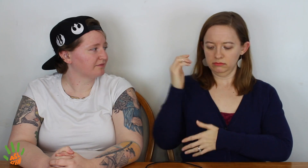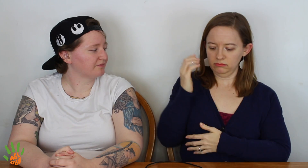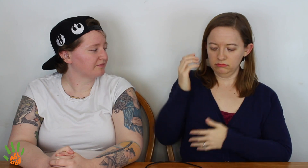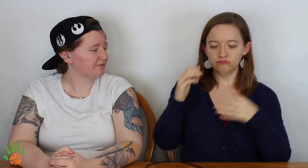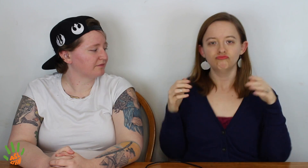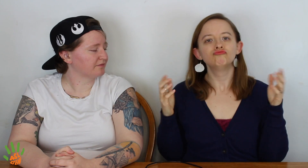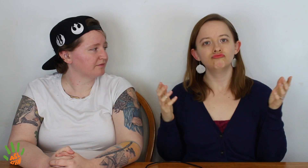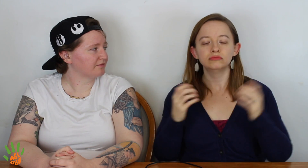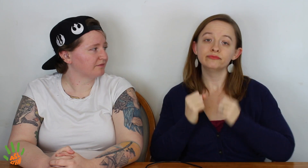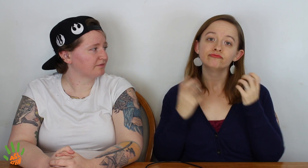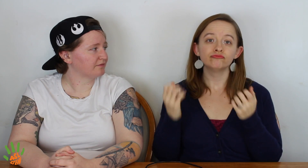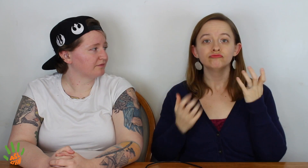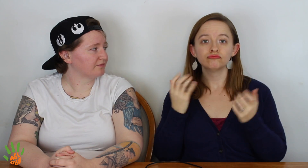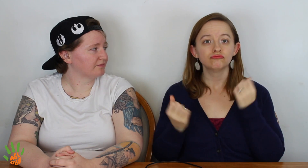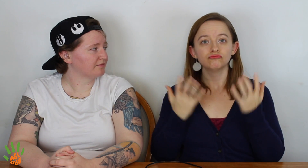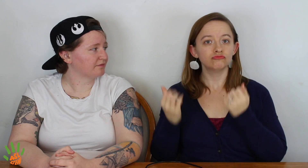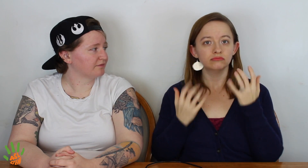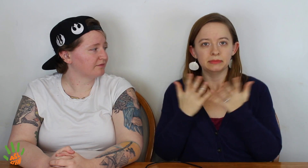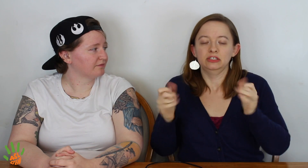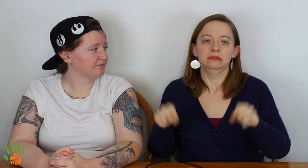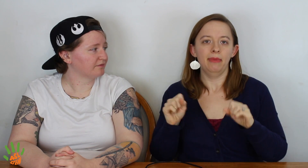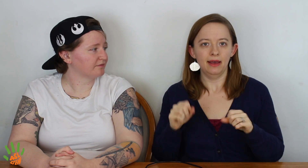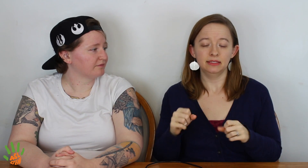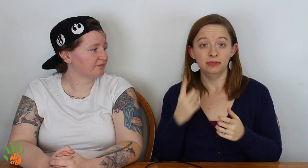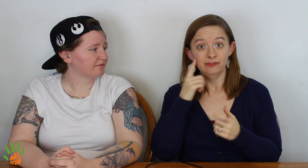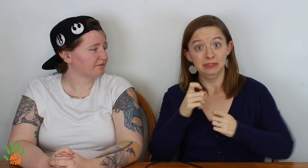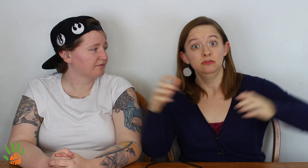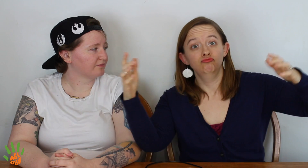So, put your arms down by your side and sign as much as possible.